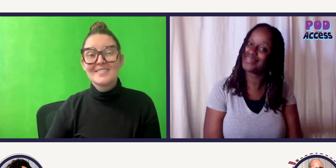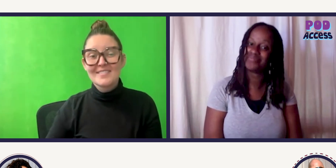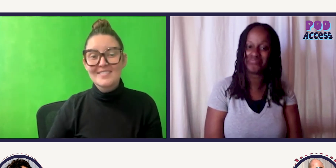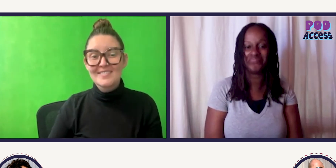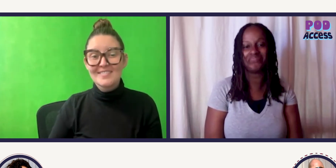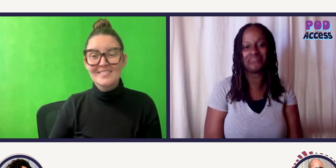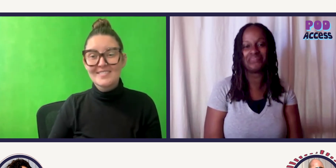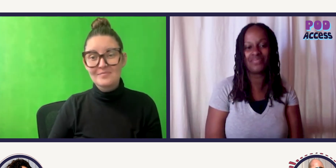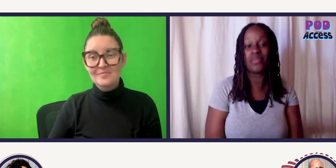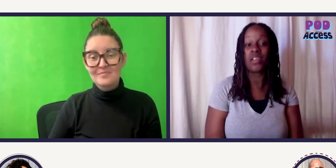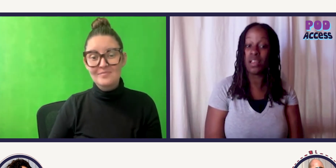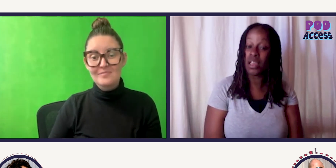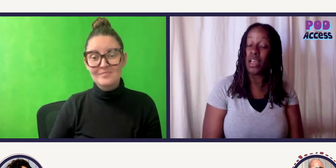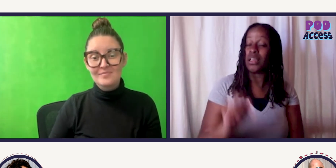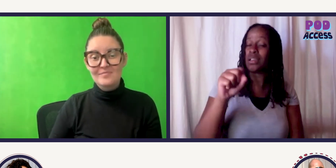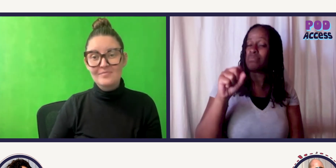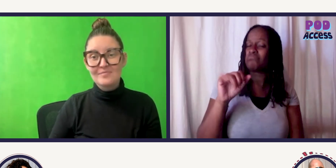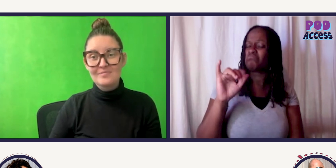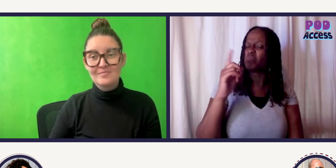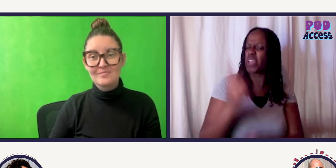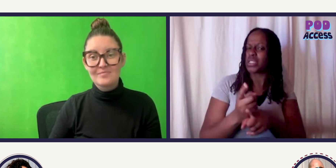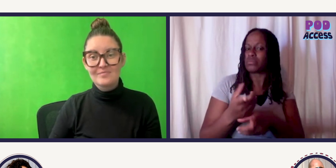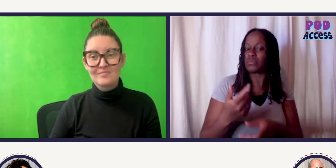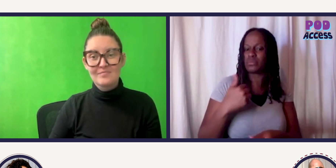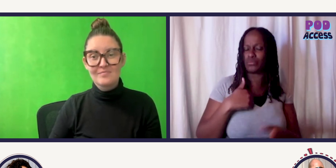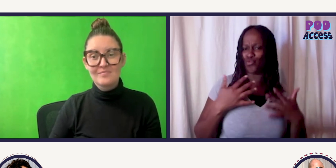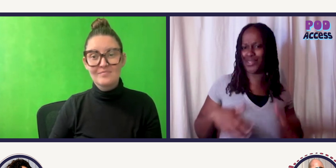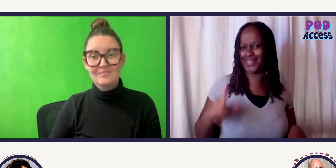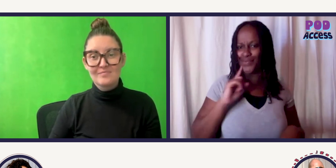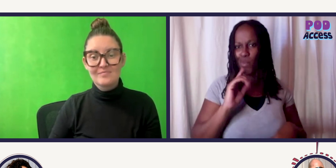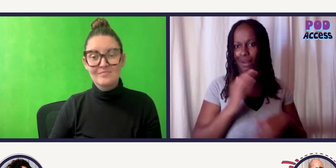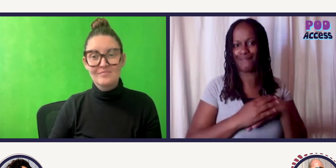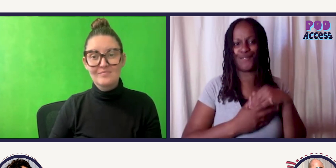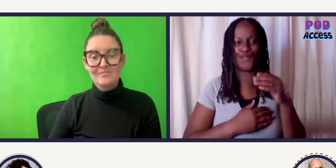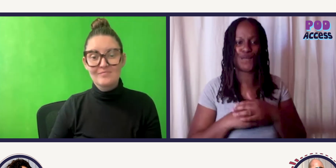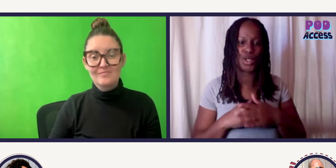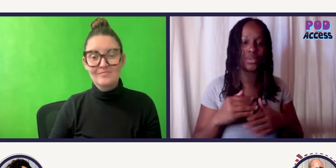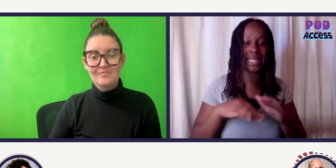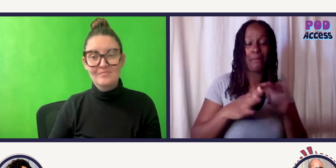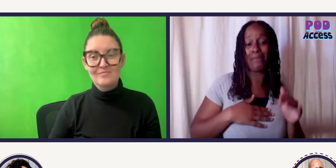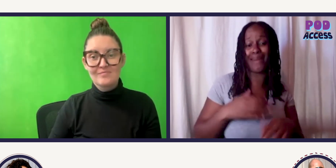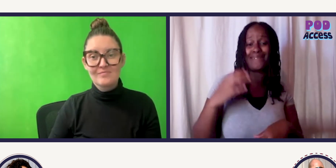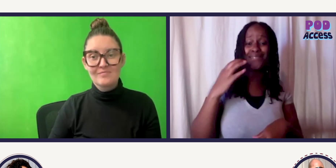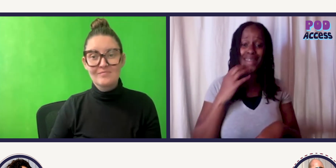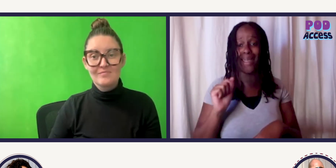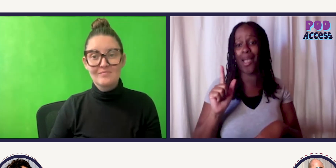Yeah, that’s right. I’m dressed for comfort with my Fat Albert and the Gang sweatshirt. And of course I have my handy over-ear headphones.